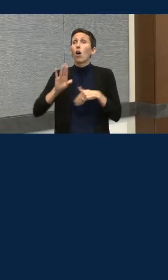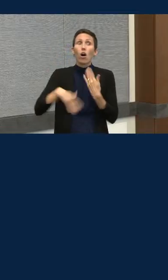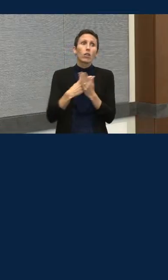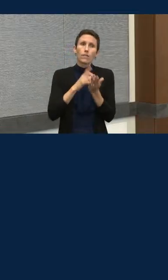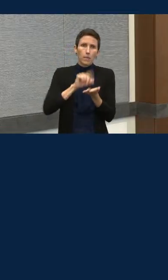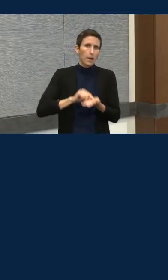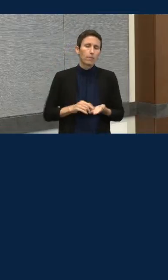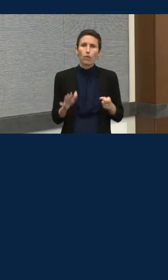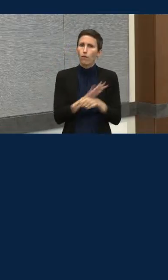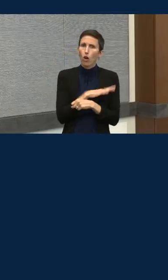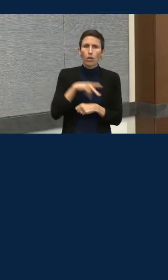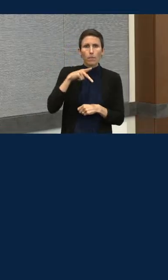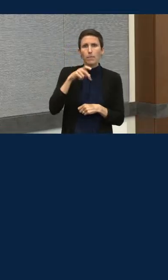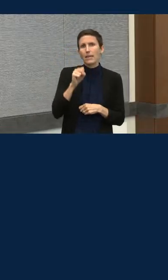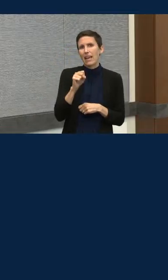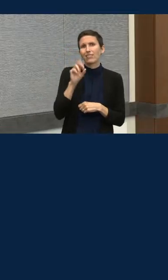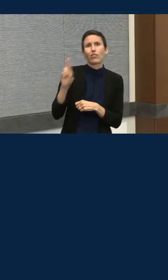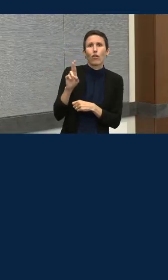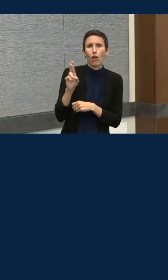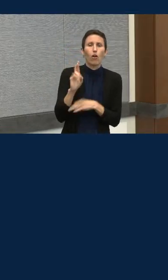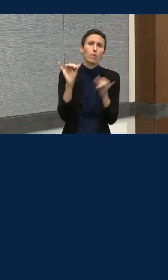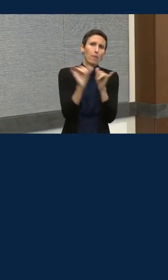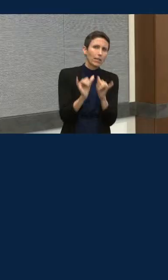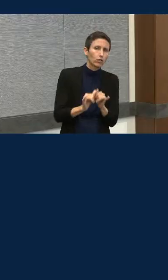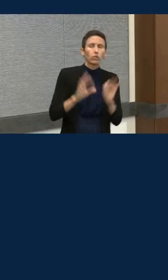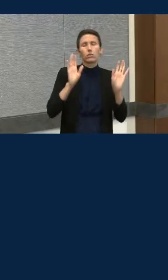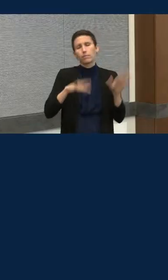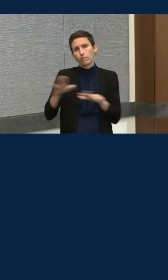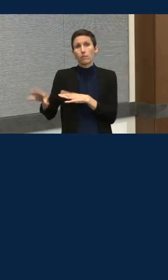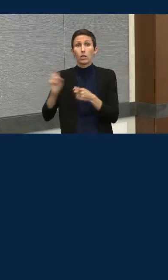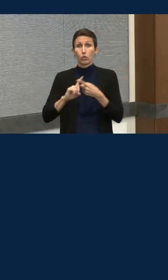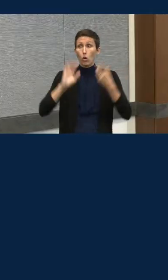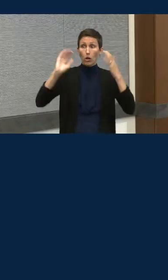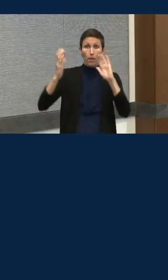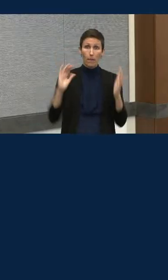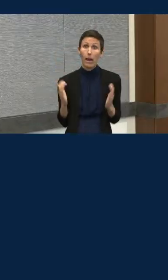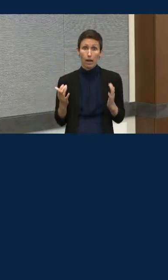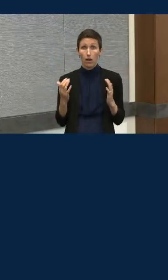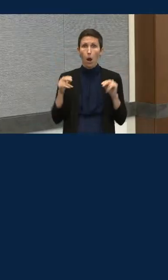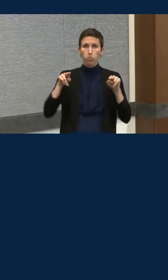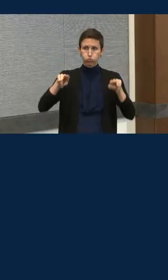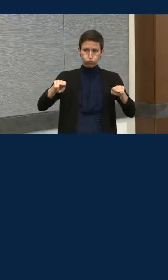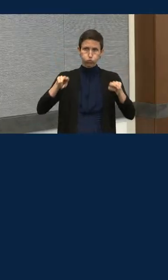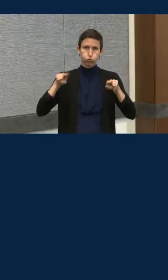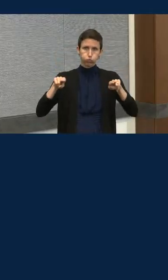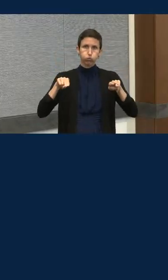papers have PSNR measures and so